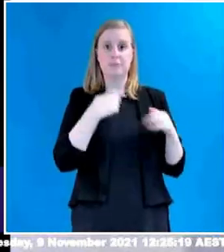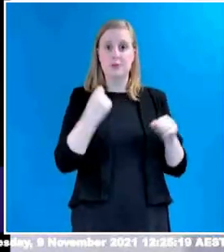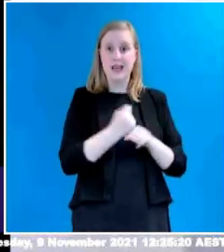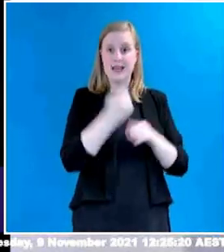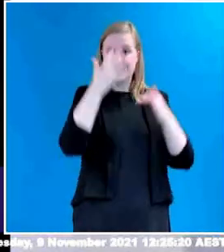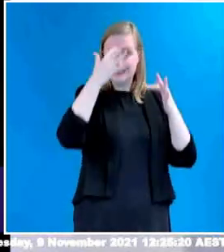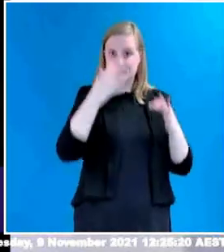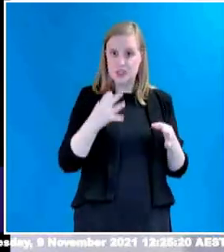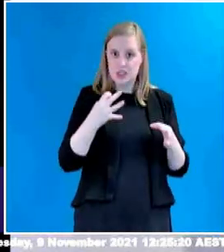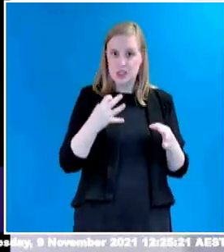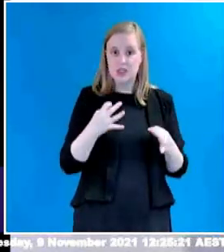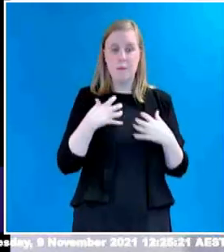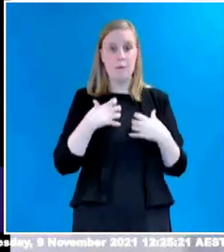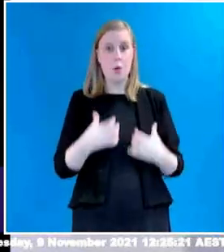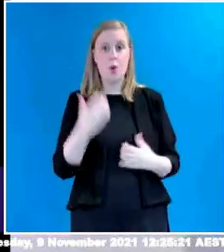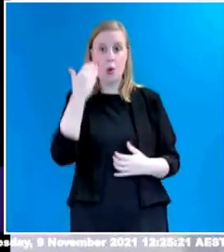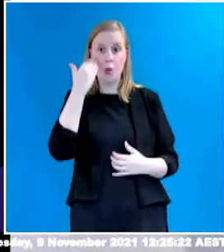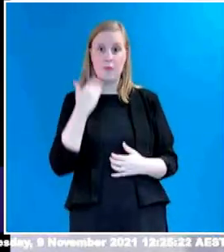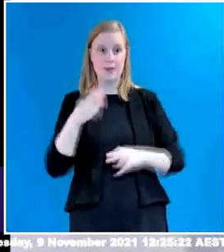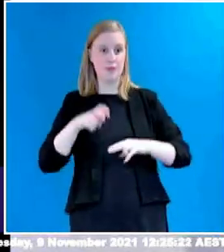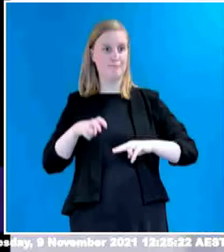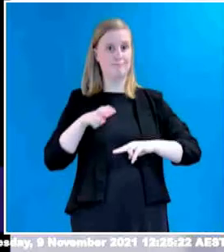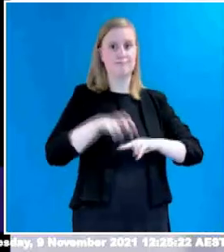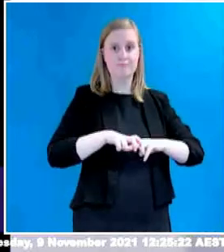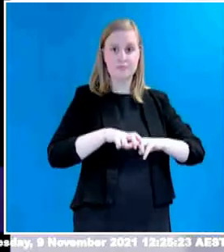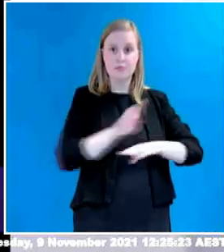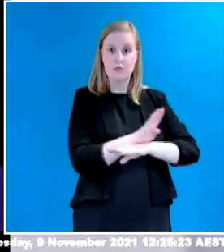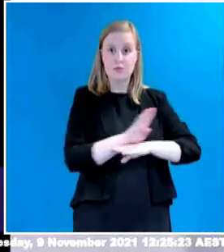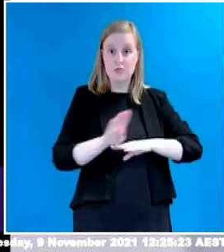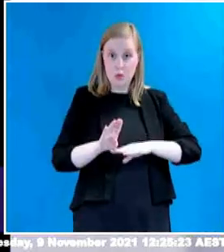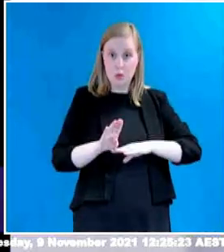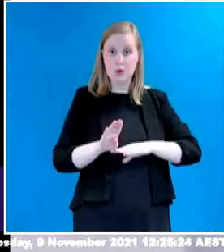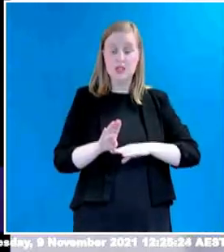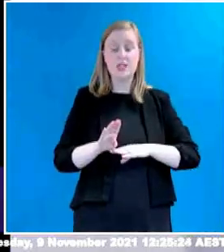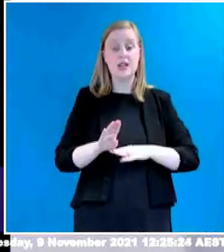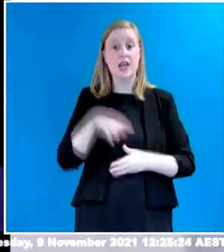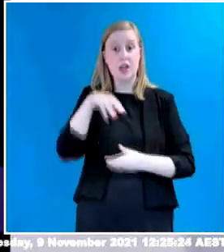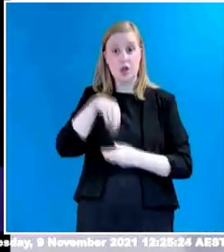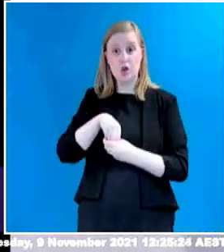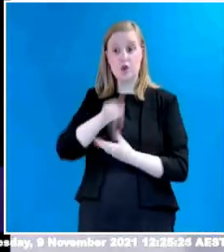representation, and that included scholarships for women with disability.